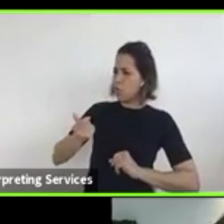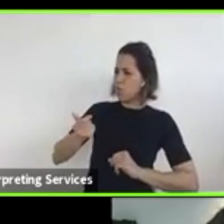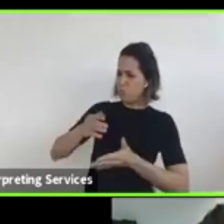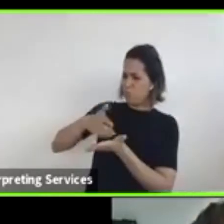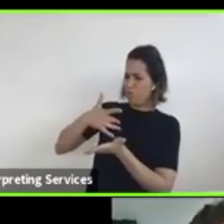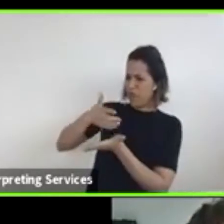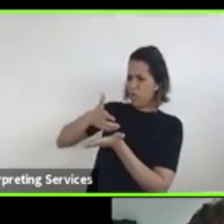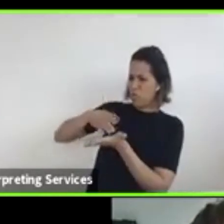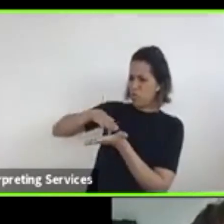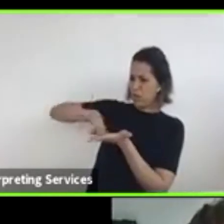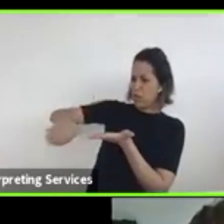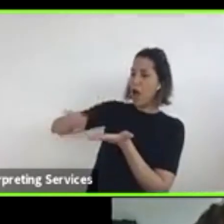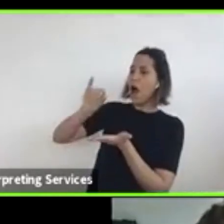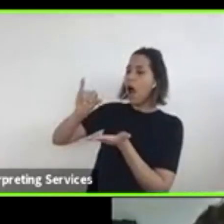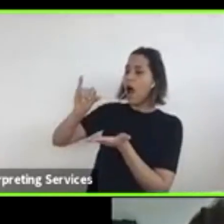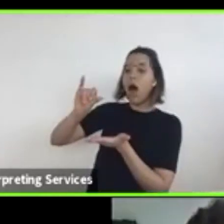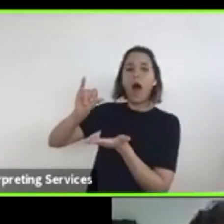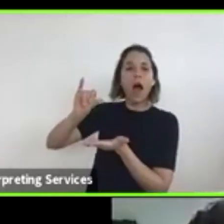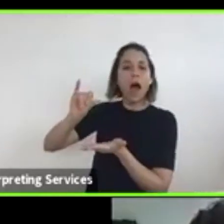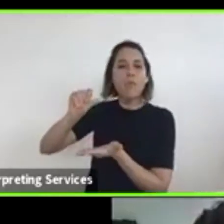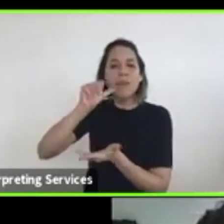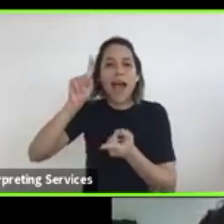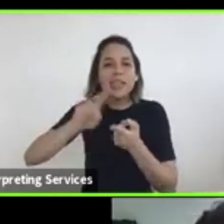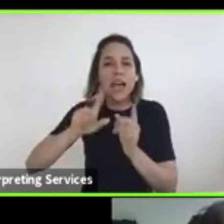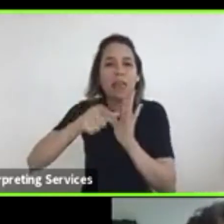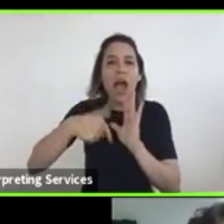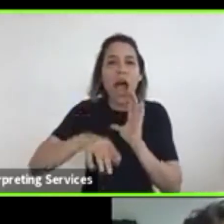LATER THAT I DISCOVER THAT IT'S BECAUSE OF THAT LEARNING OF BEING IN RELATIONSHIP, AND